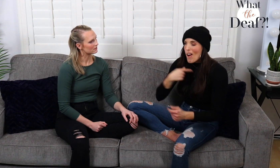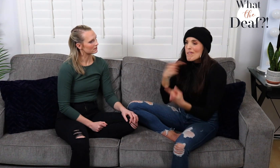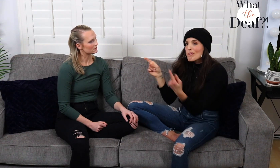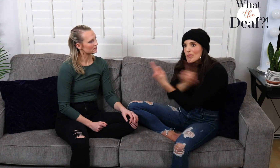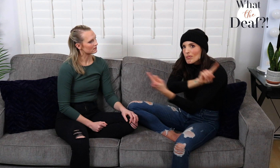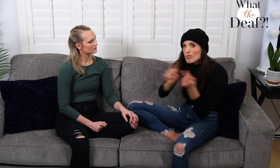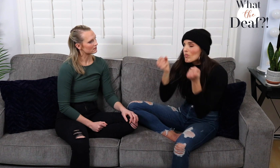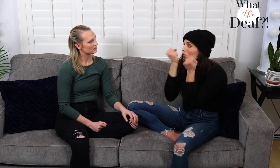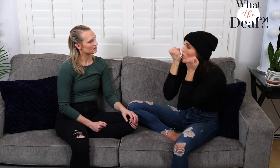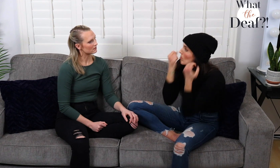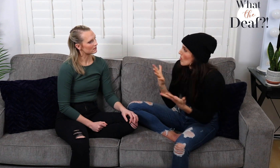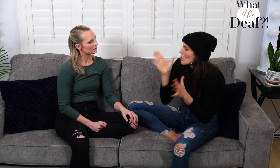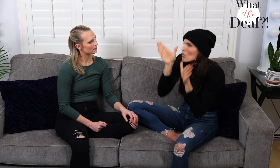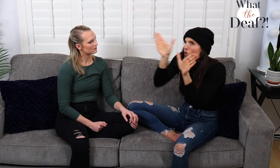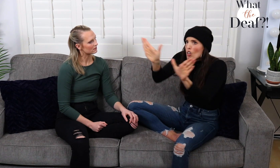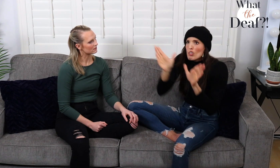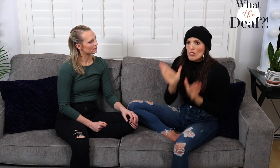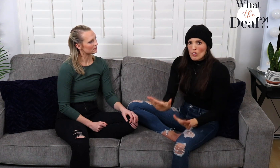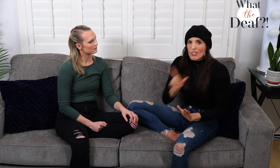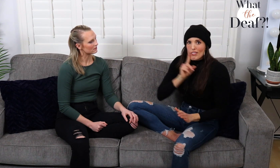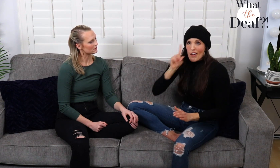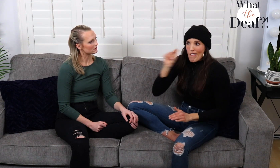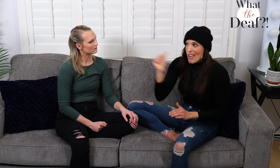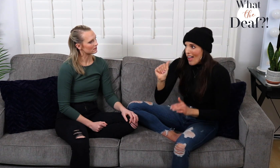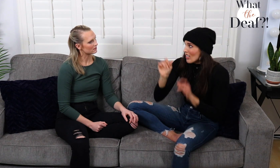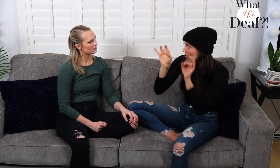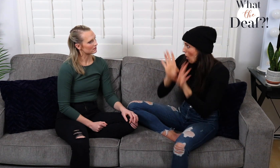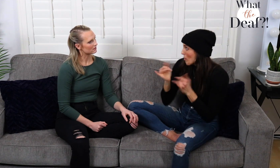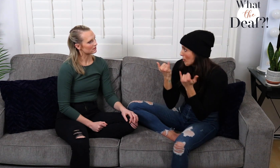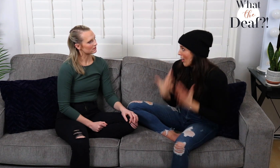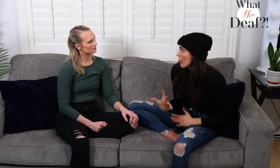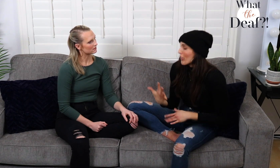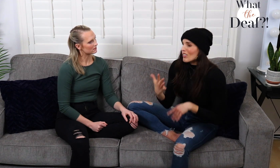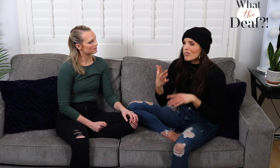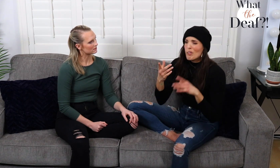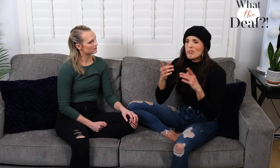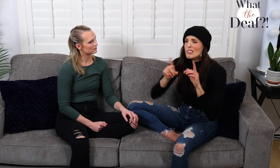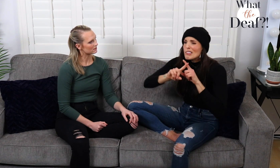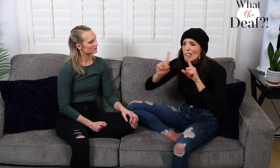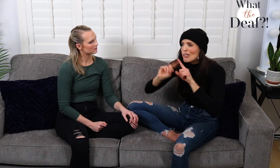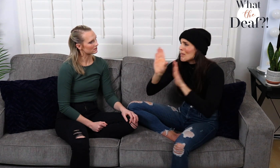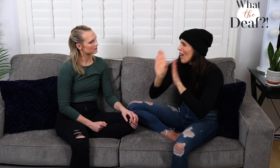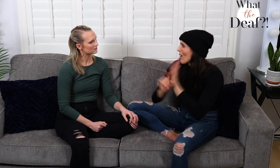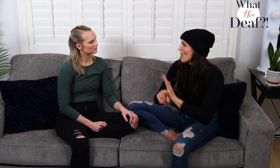tried out for it. I met so many wonderful Deaf athletes, volleyball players from different